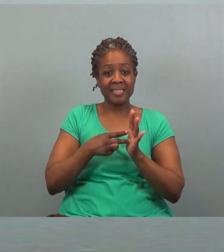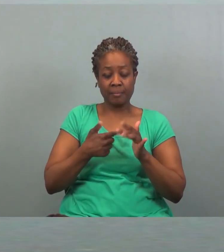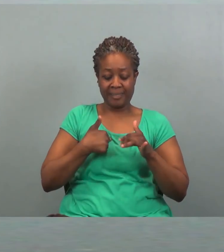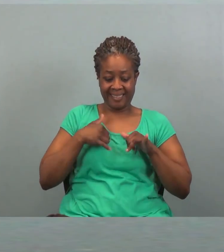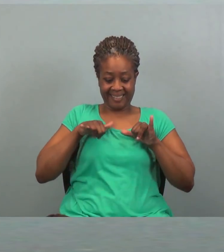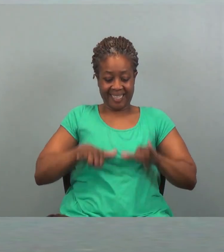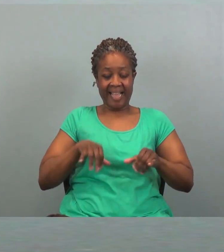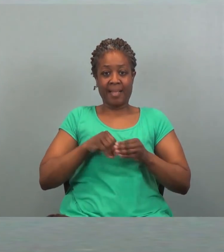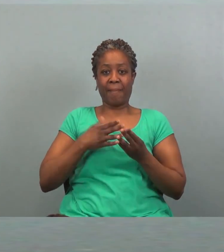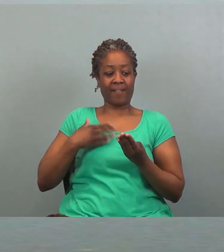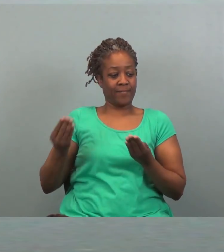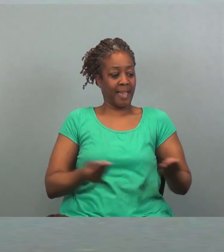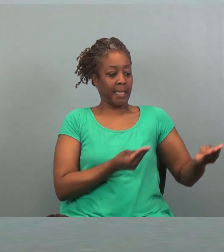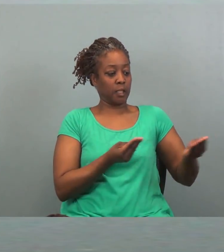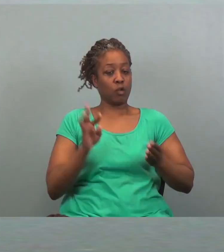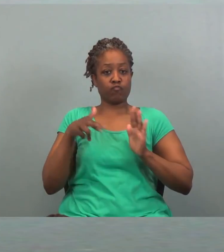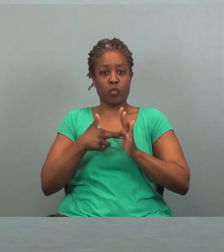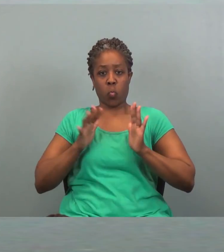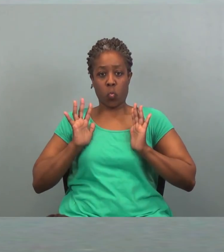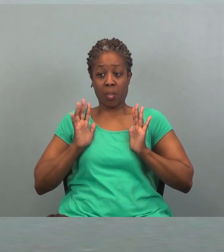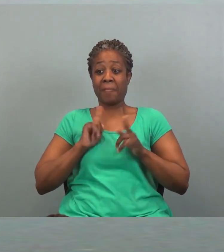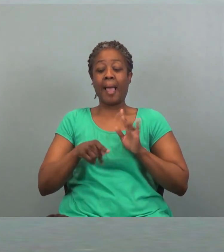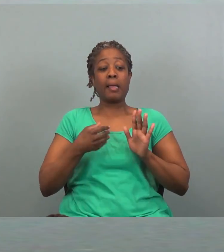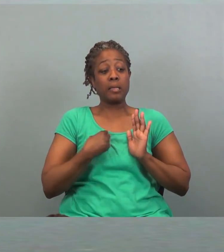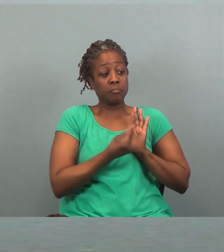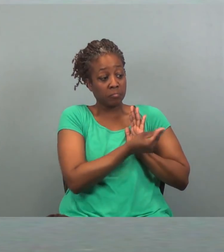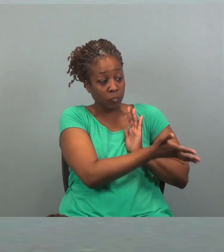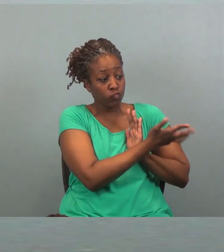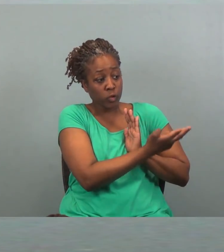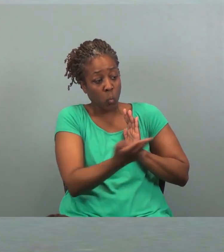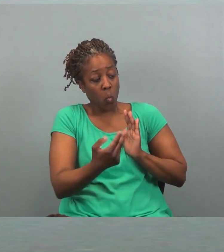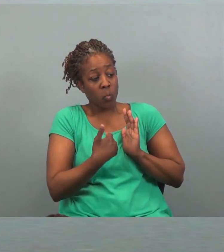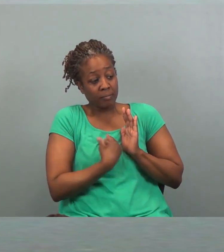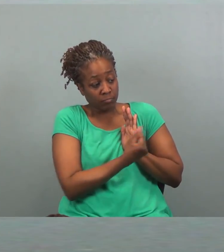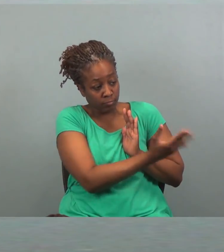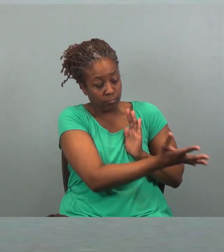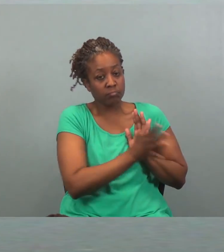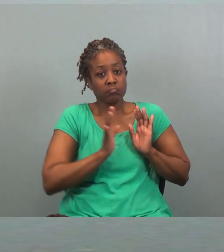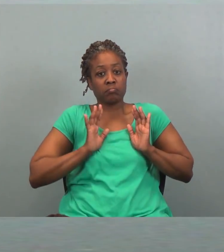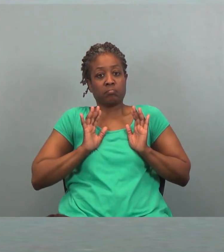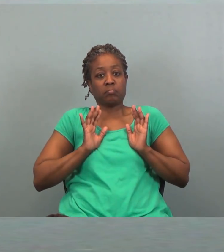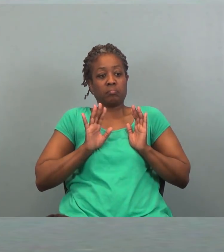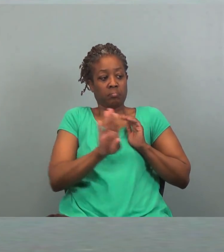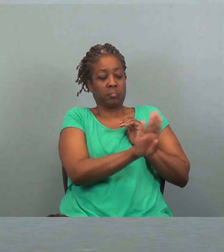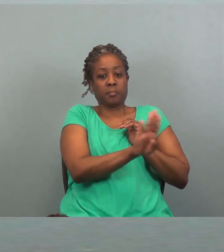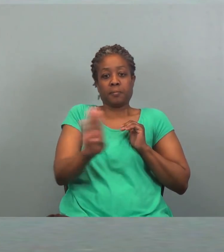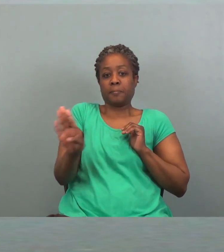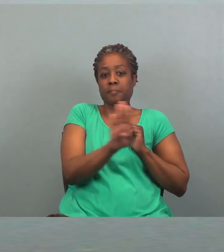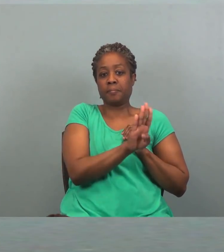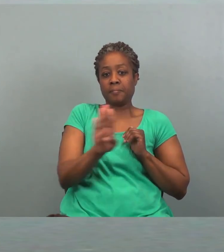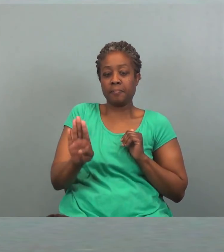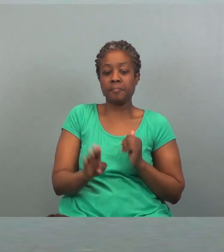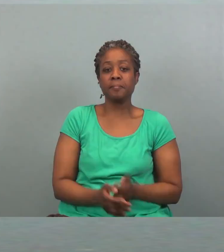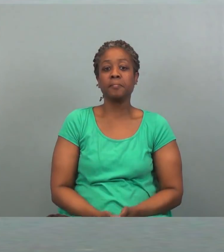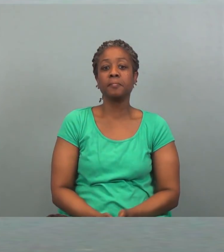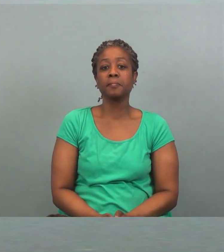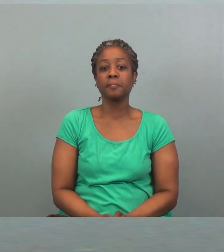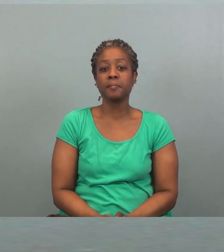To emphasize, you're still staying within your role as facilitator of communication, but conveying pertinent information and resources as needed. The provider and client are still relating to one another.